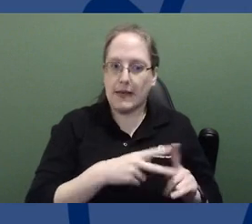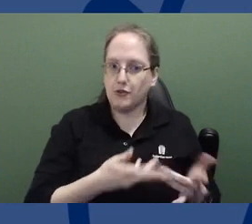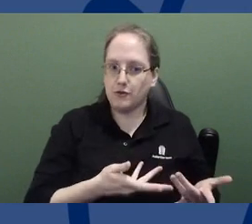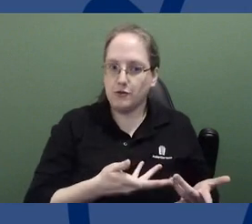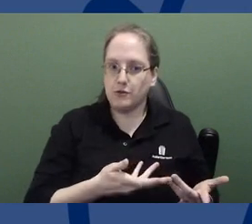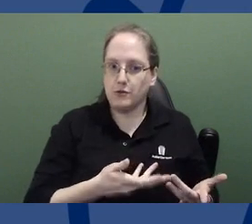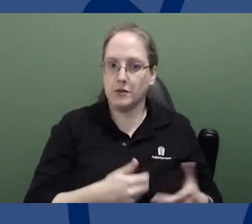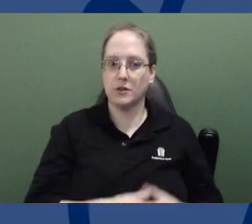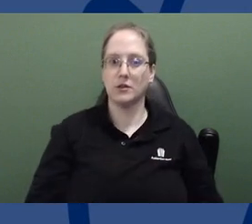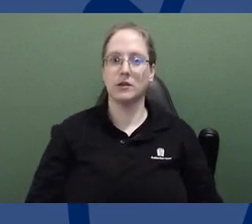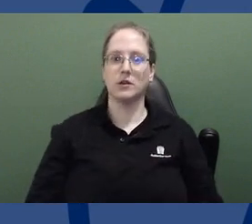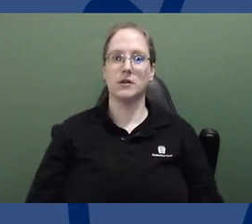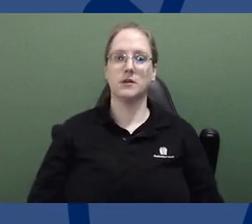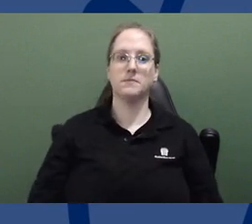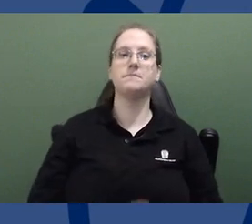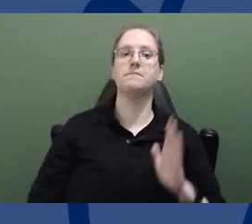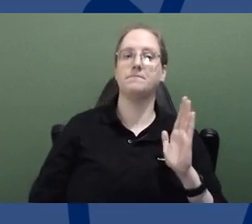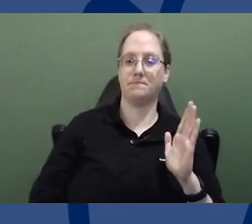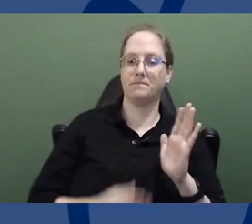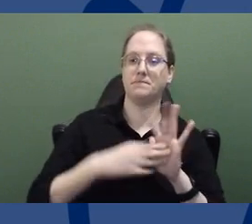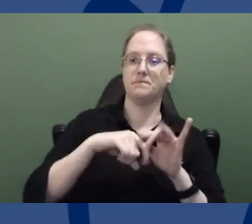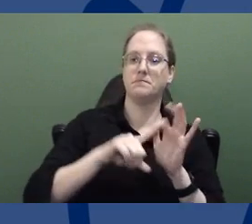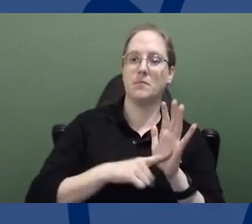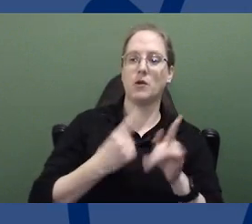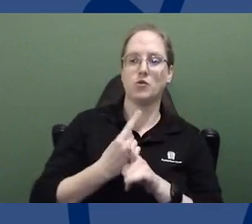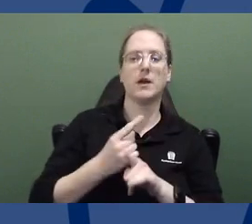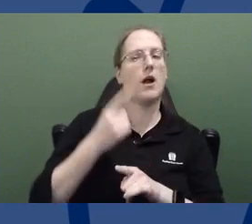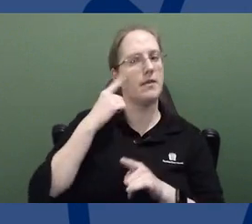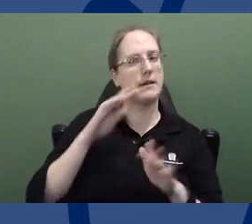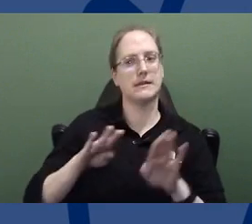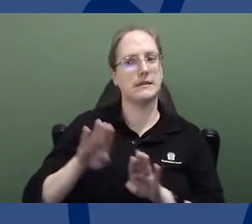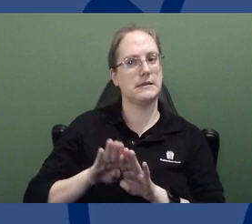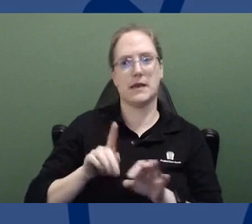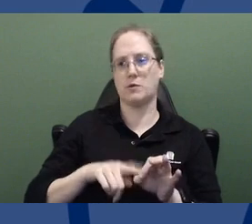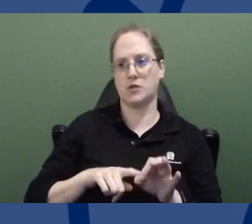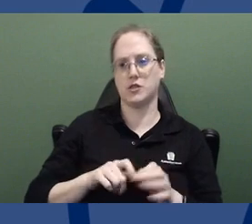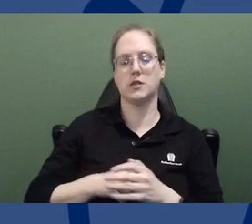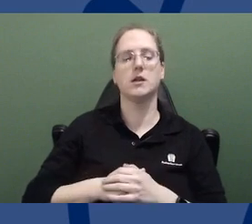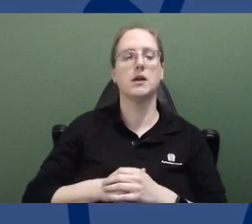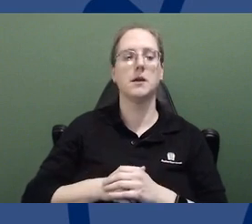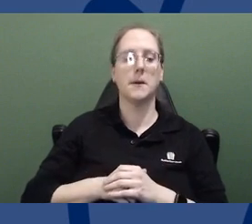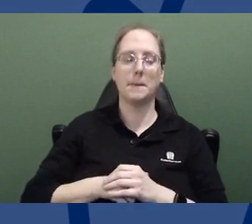So I think this is the same question again. And it's worth noting that it only applies,